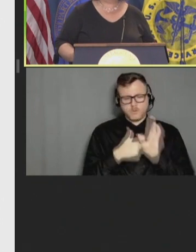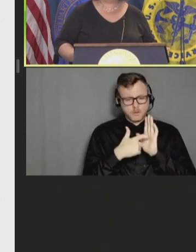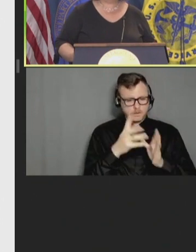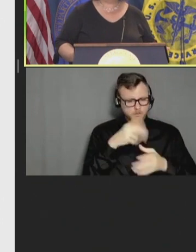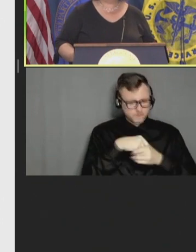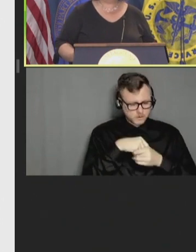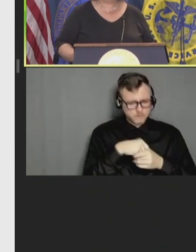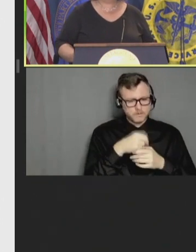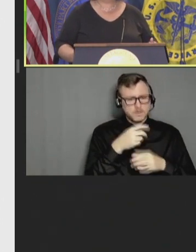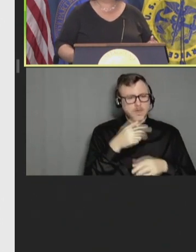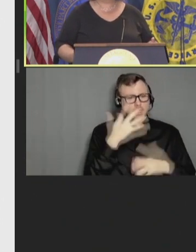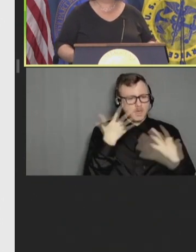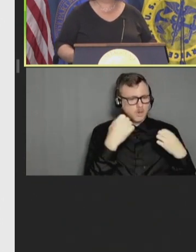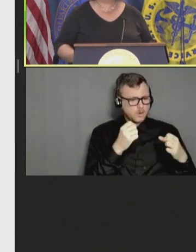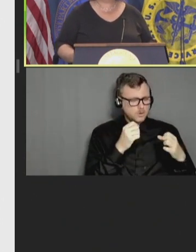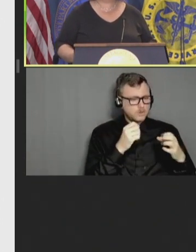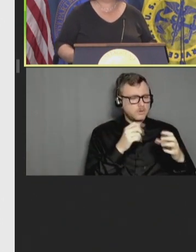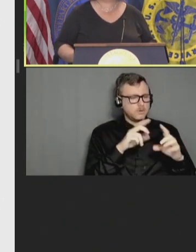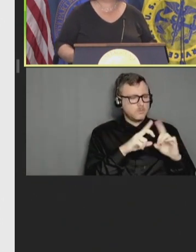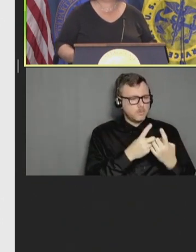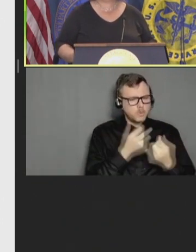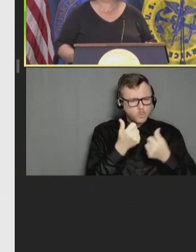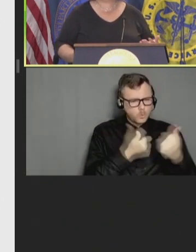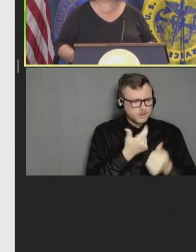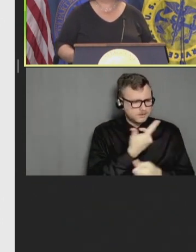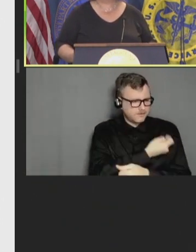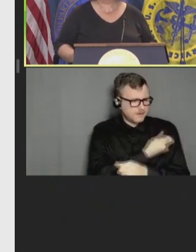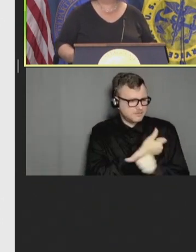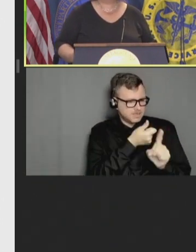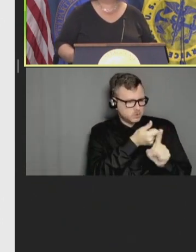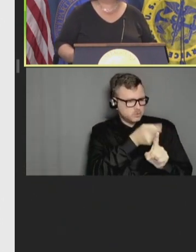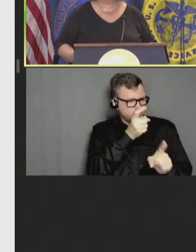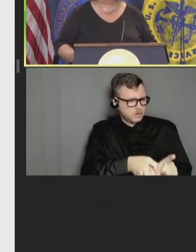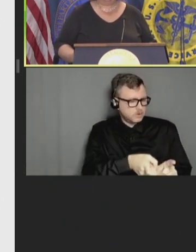the health department in determining which vaccines should be required for school, if any.